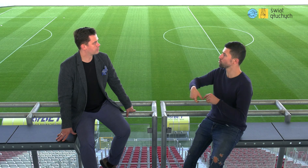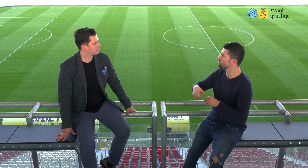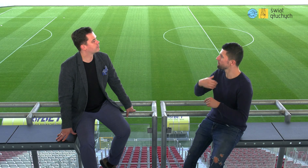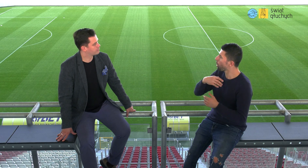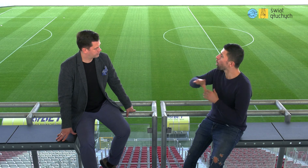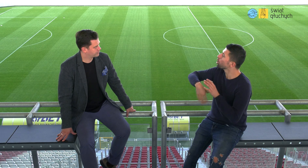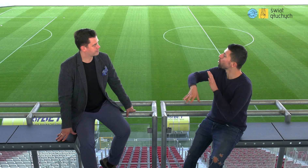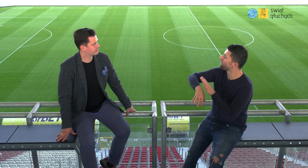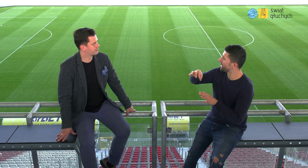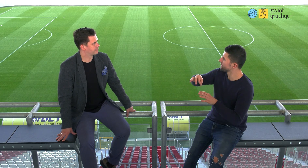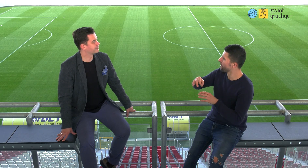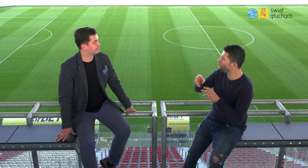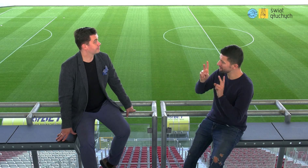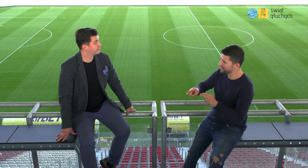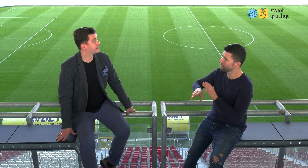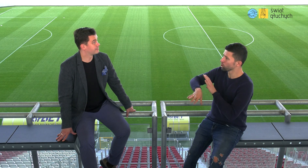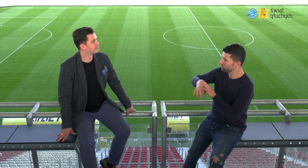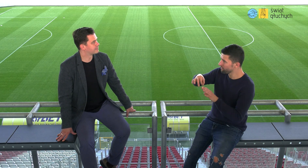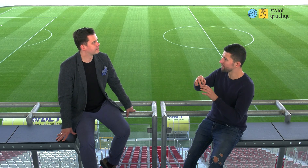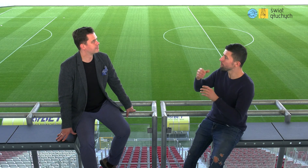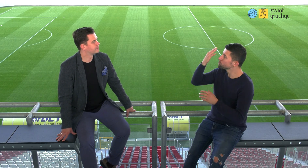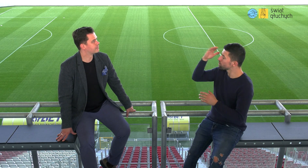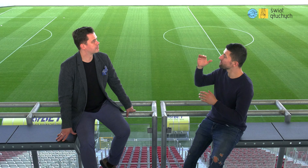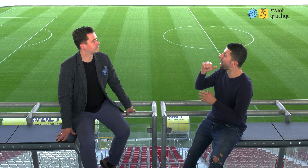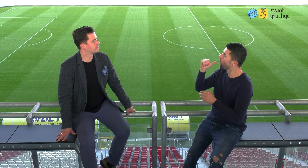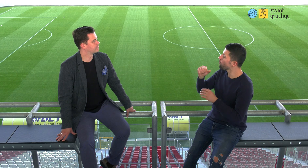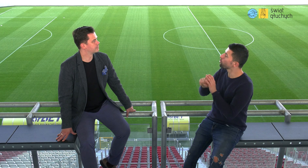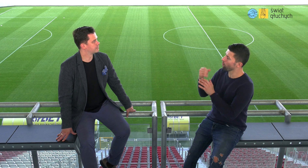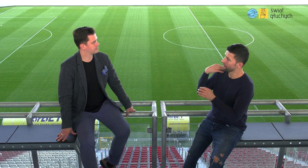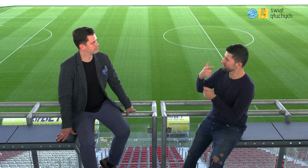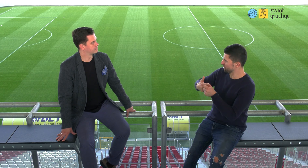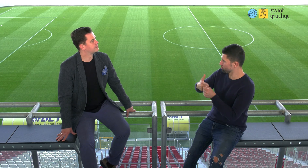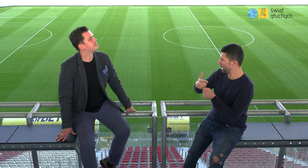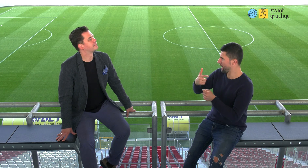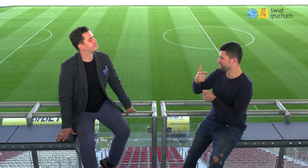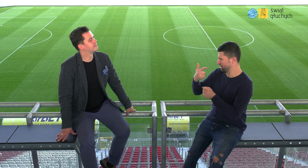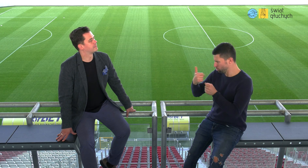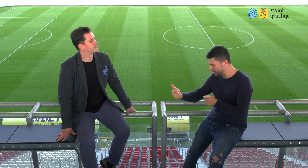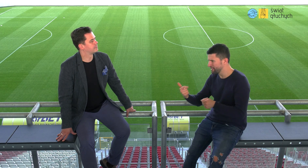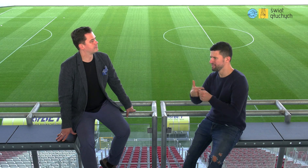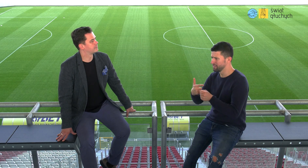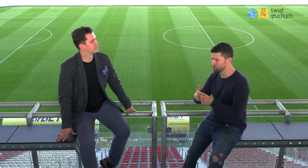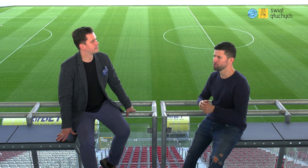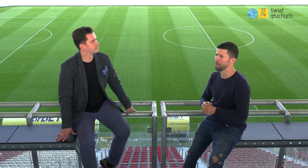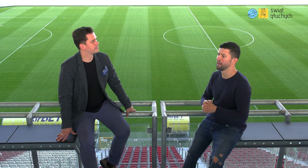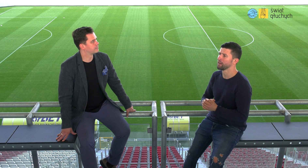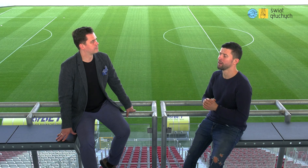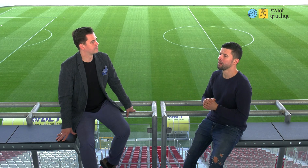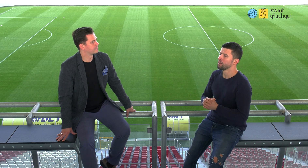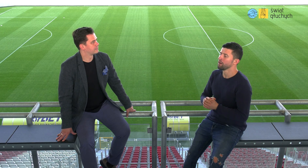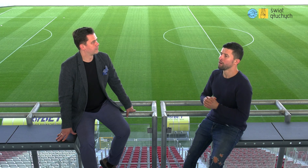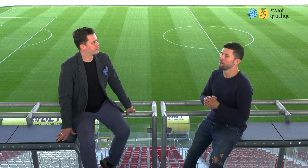held the official draw of the European champions under the age of 20 - 21.